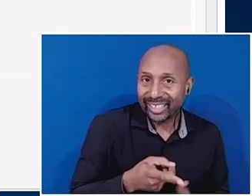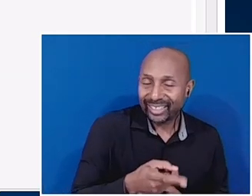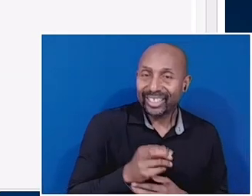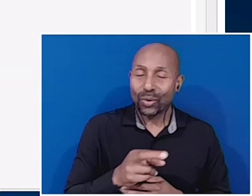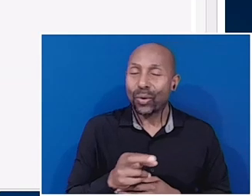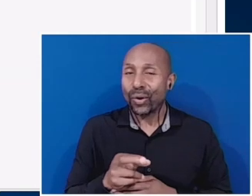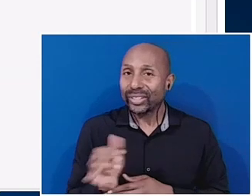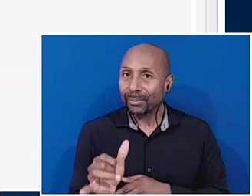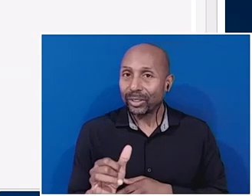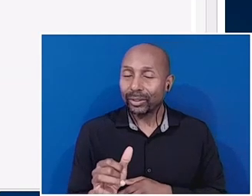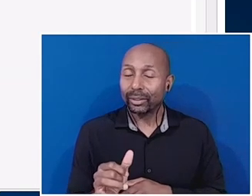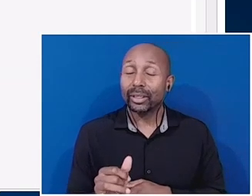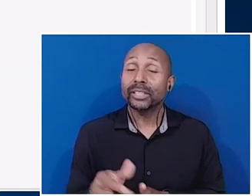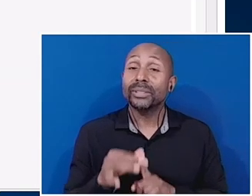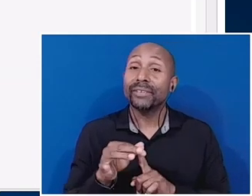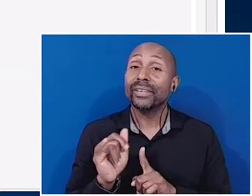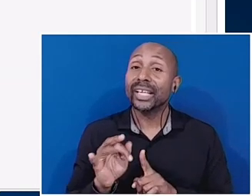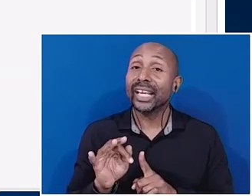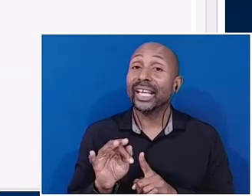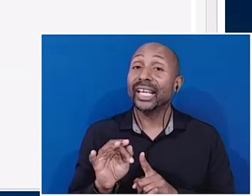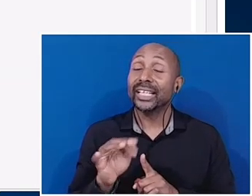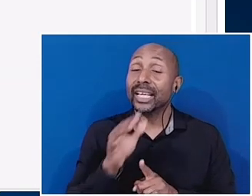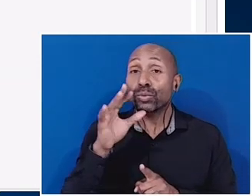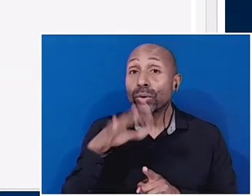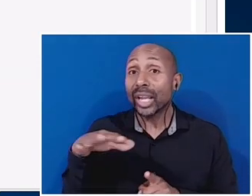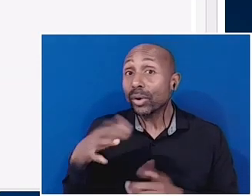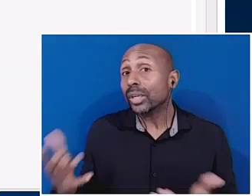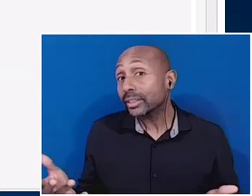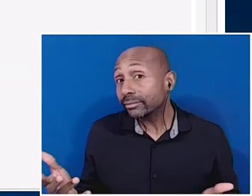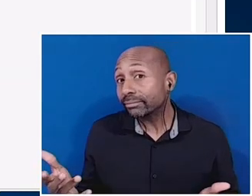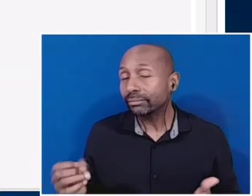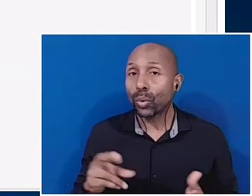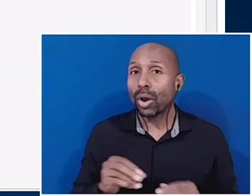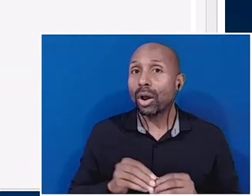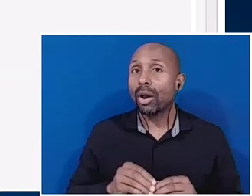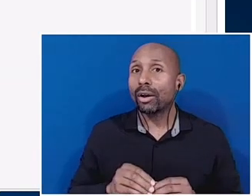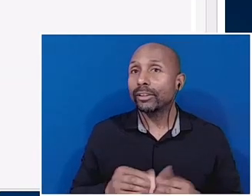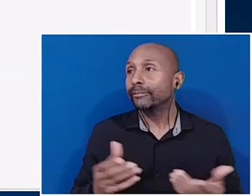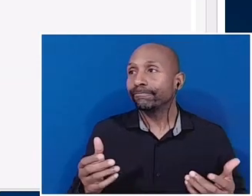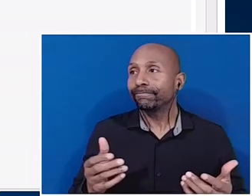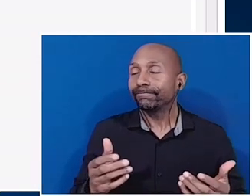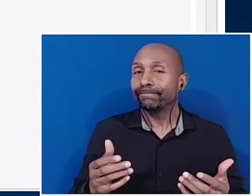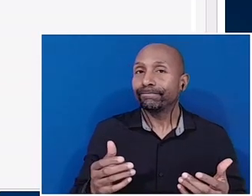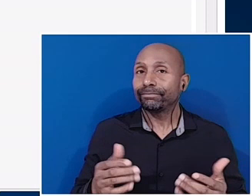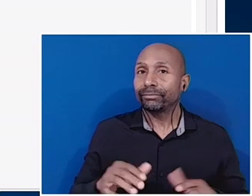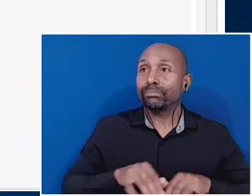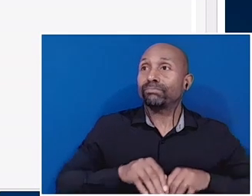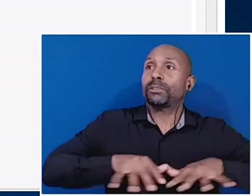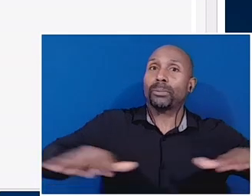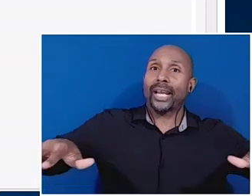So when the Department says that, you know, it has to be programs that the student can travel to easily, has the Department- I'm wondering if the